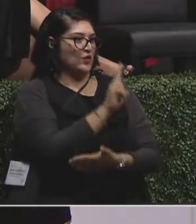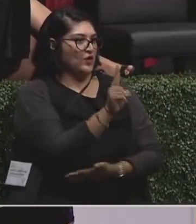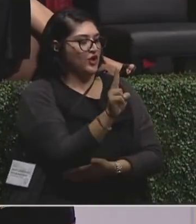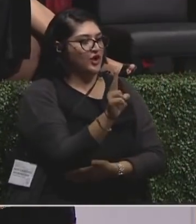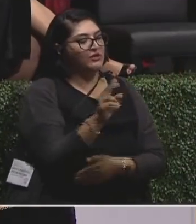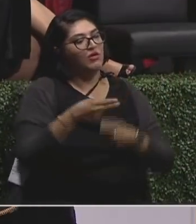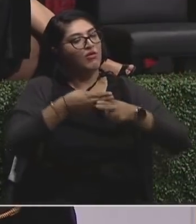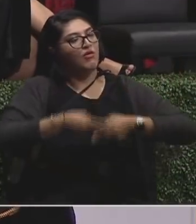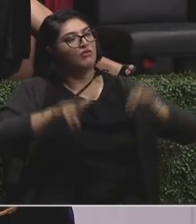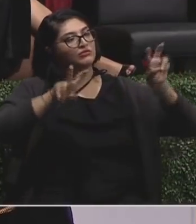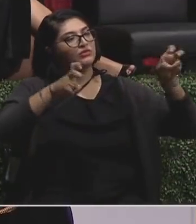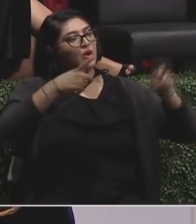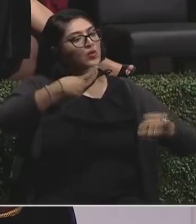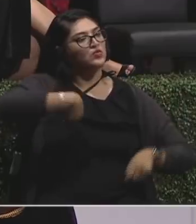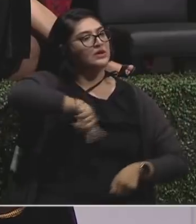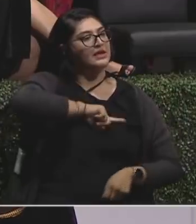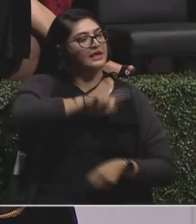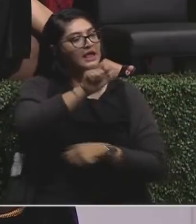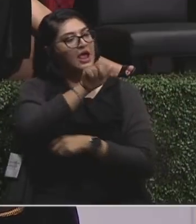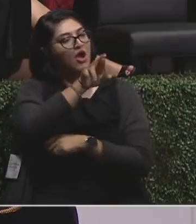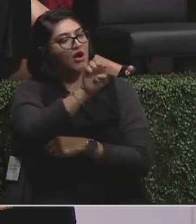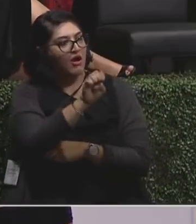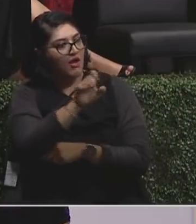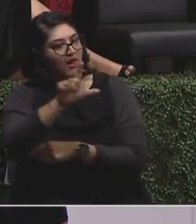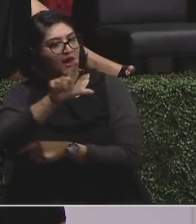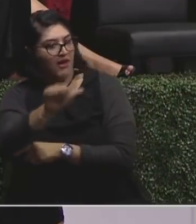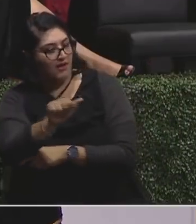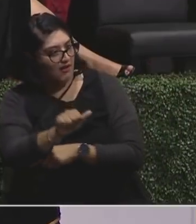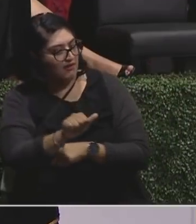IS ROOTED HERE AT CAL STATE LA. LAST MONTH WE LAUNCHED THE GREATEST FUNDRAISING EFFORT IN THE UNIVERSITY'S HISTORY.